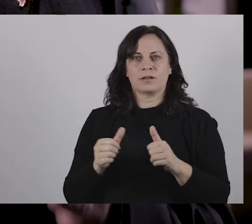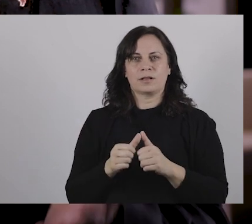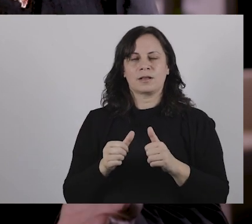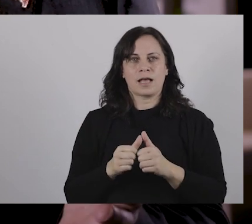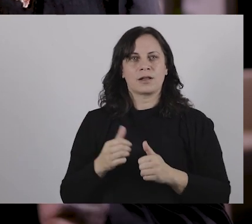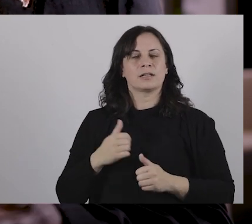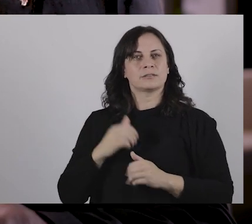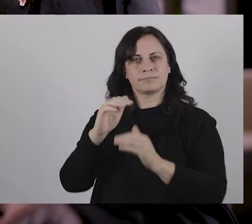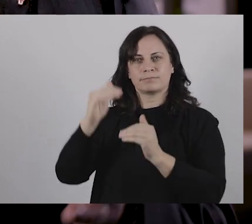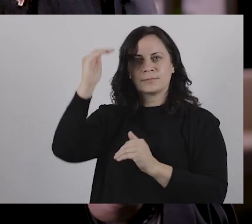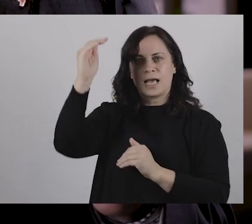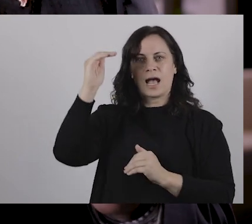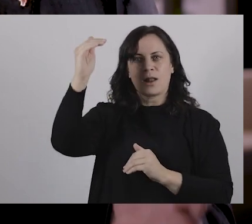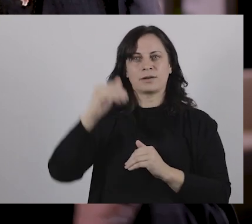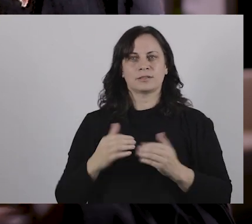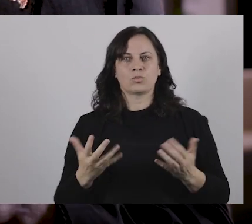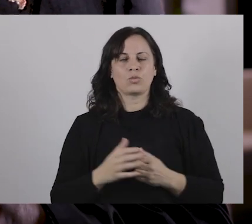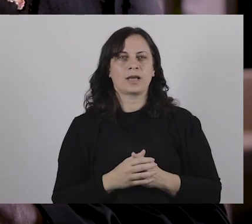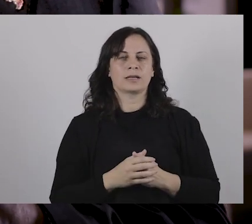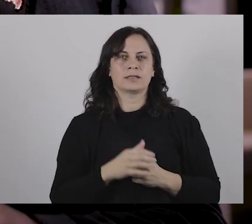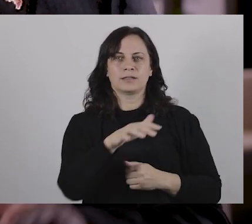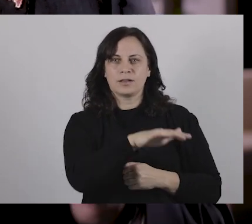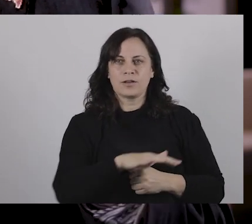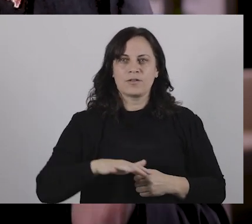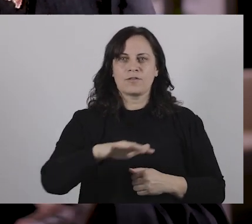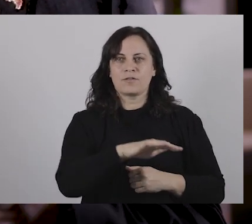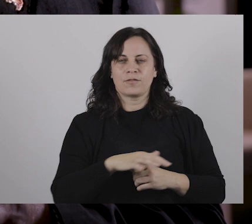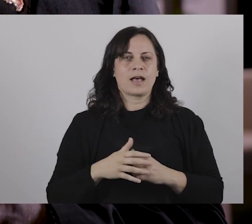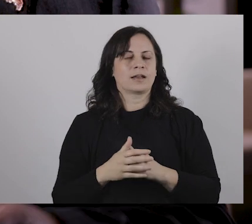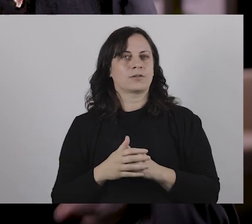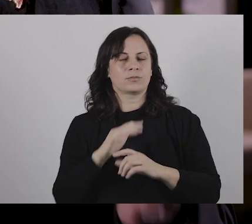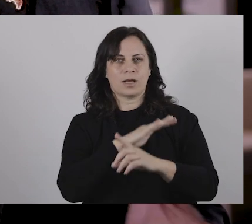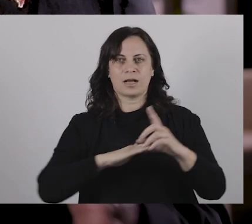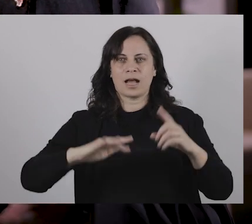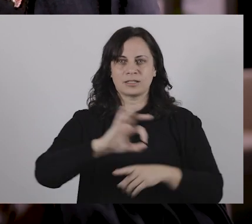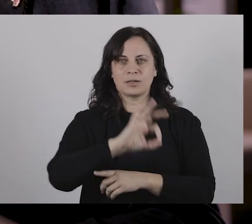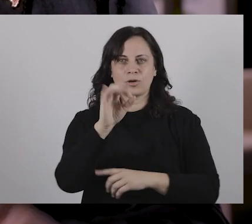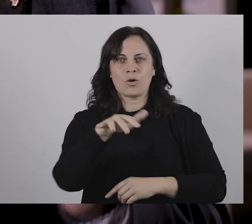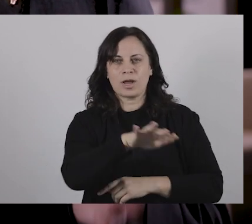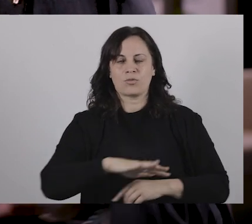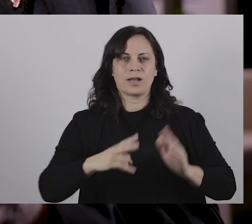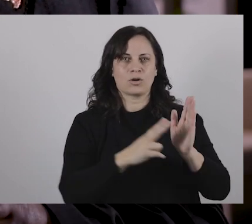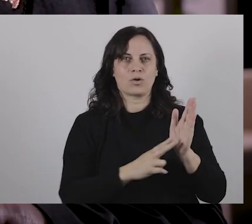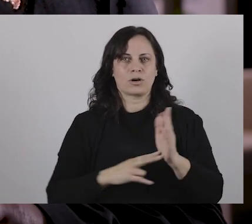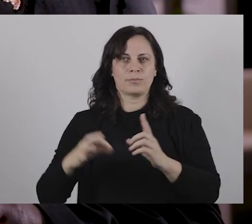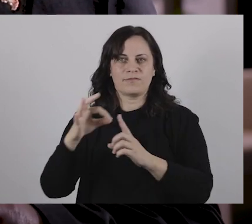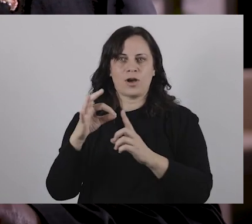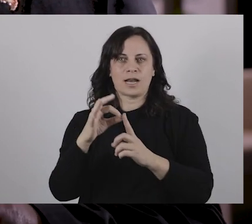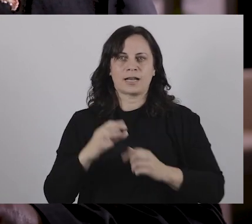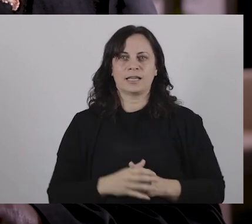elders from Te Whānau o Ruataupare, from Te Whānau o Te Ao Tāwirirangi of Ngāti Porou — Ngoingoi Pēwhairangi.